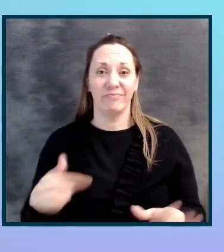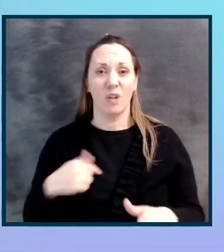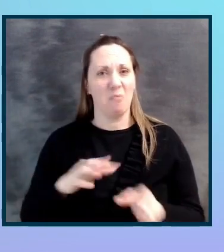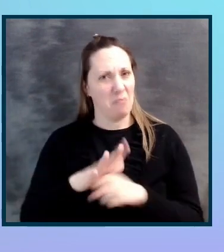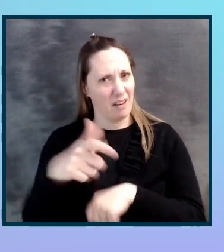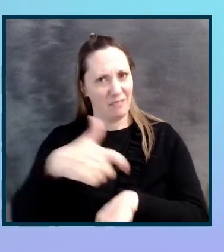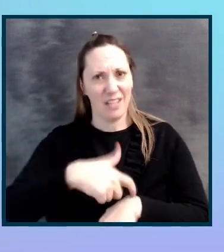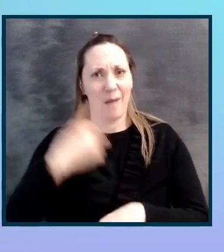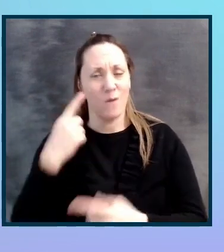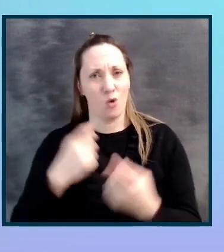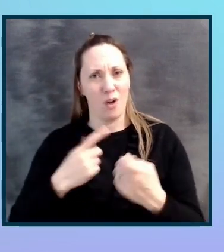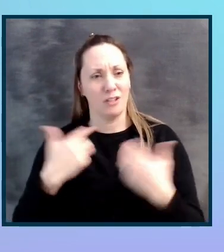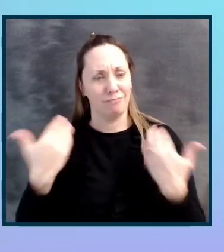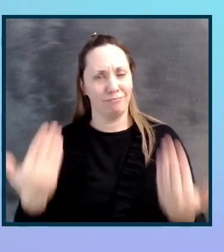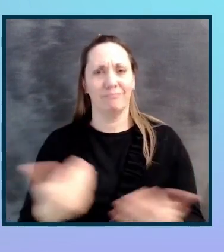of time for questions, Travis, we're good.